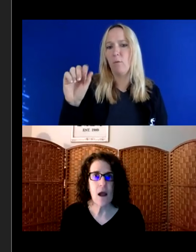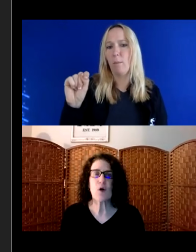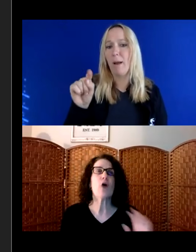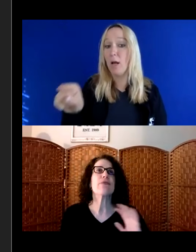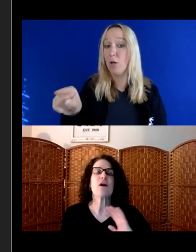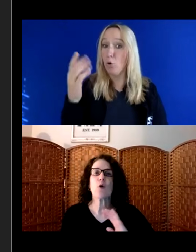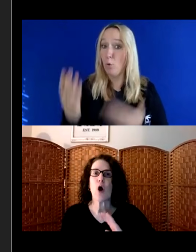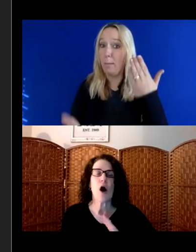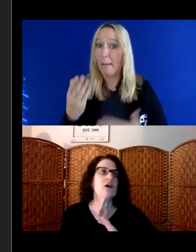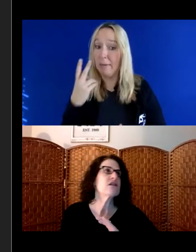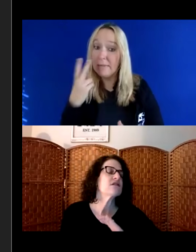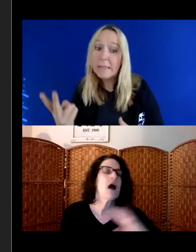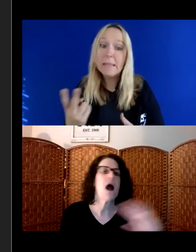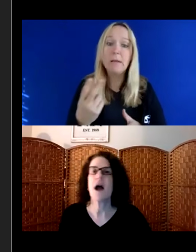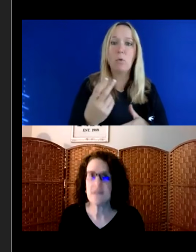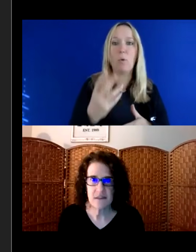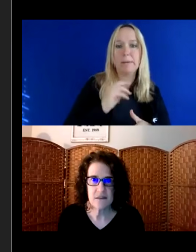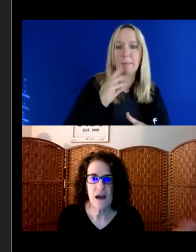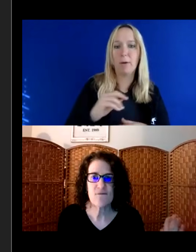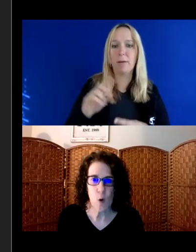but there are tons of formats.